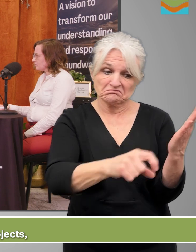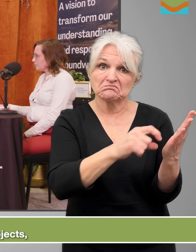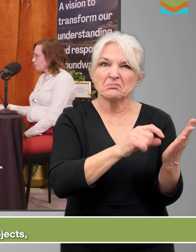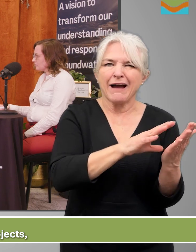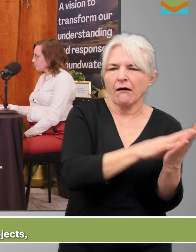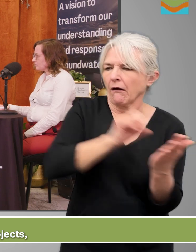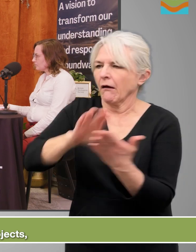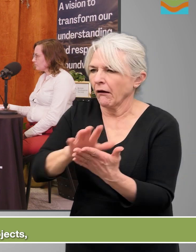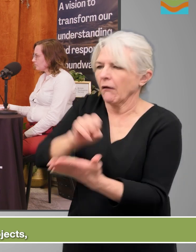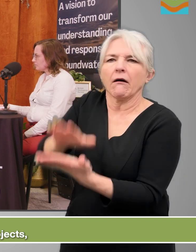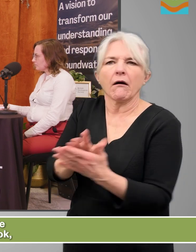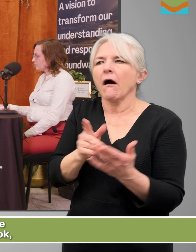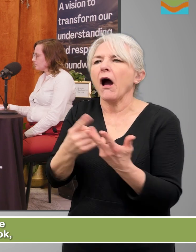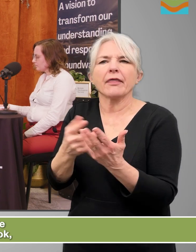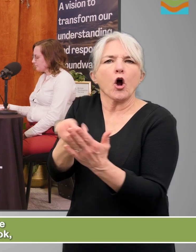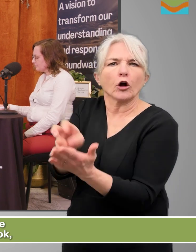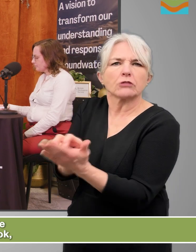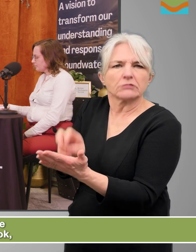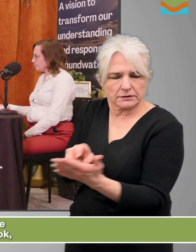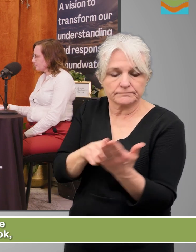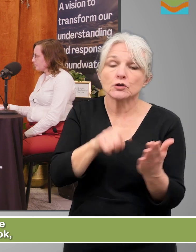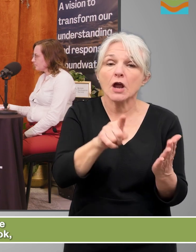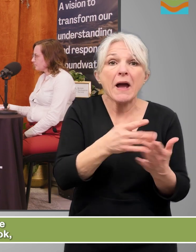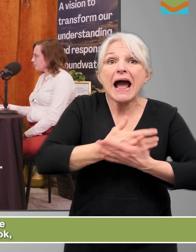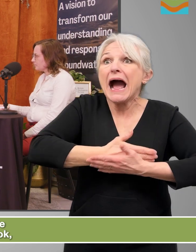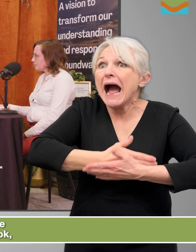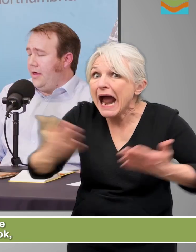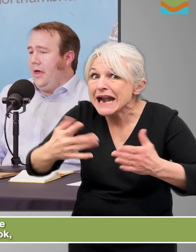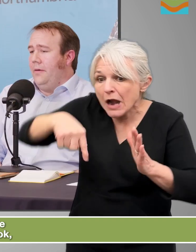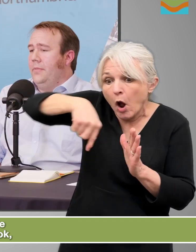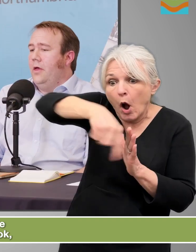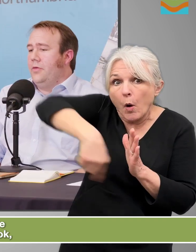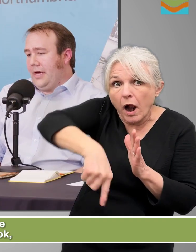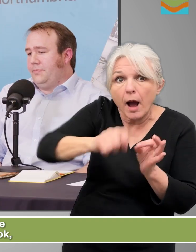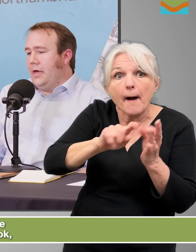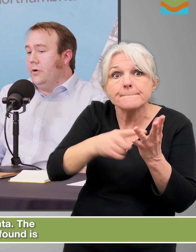And so most government projects, if they are lodged and are scoped using that playbook,